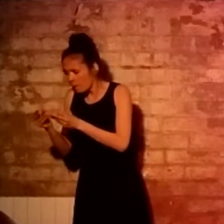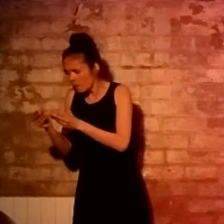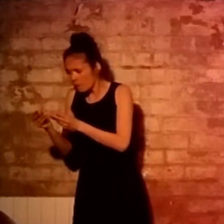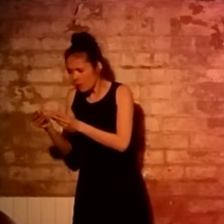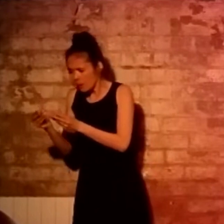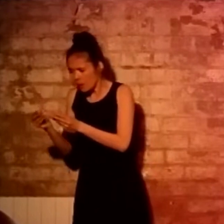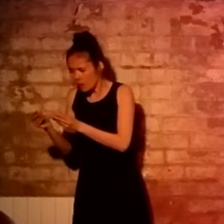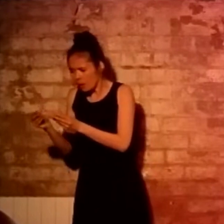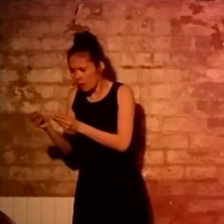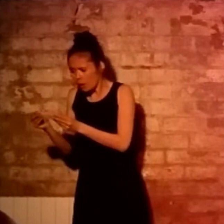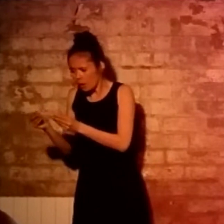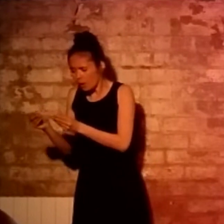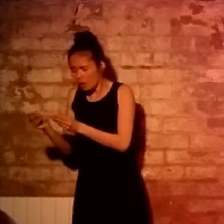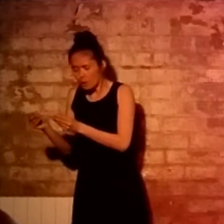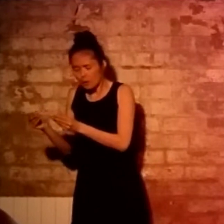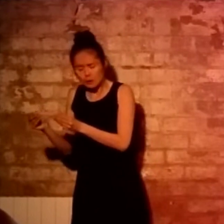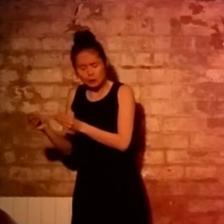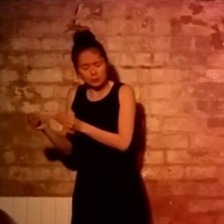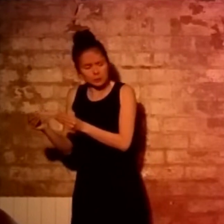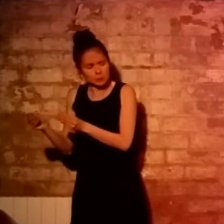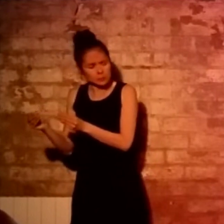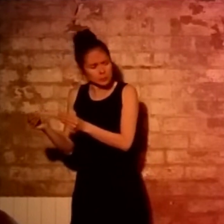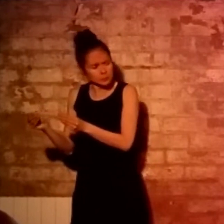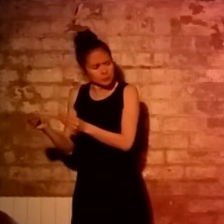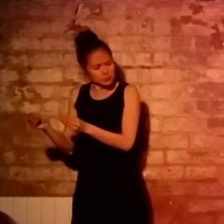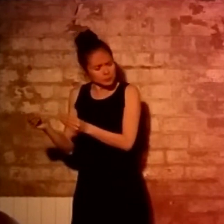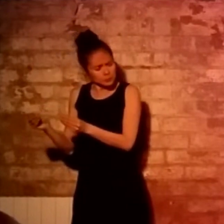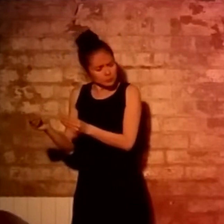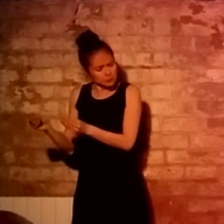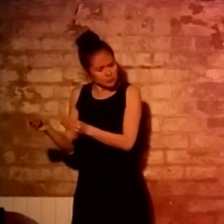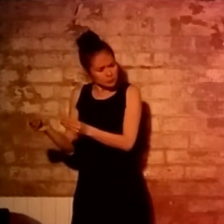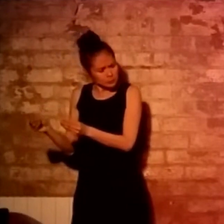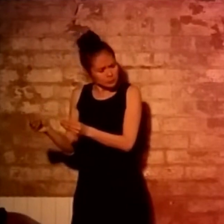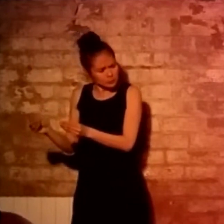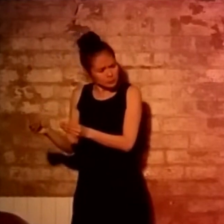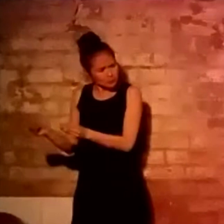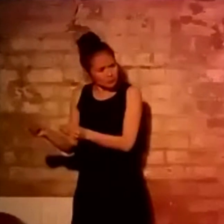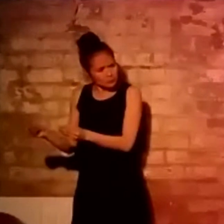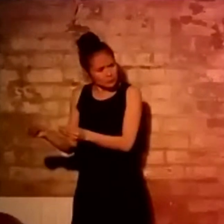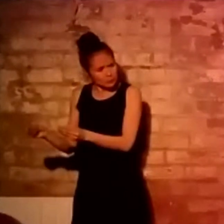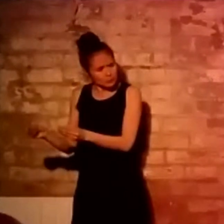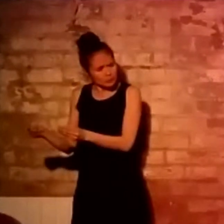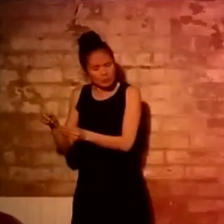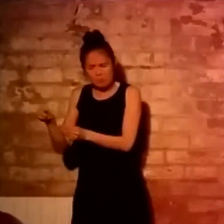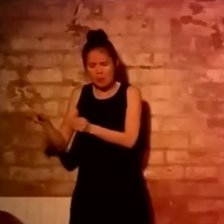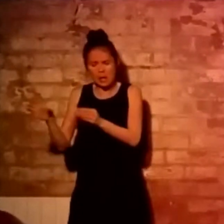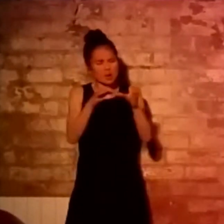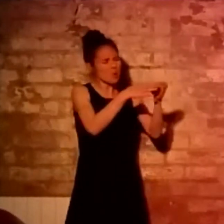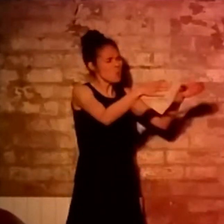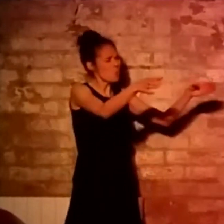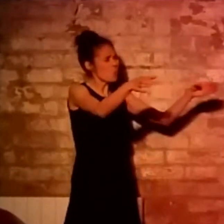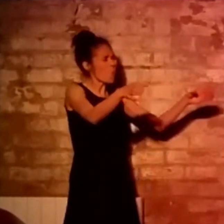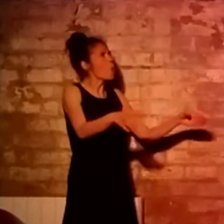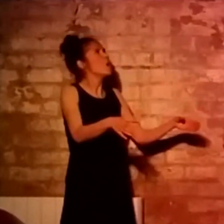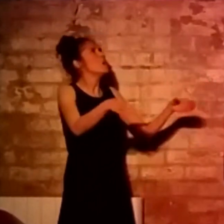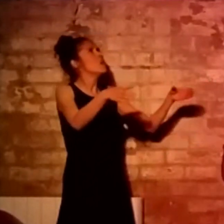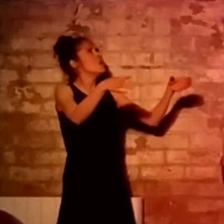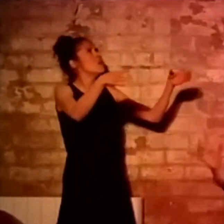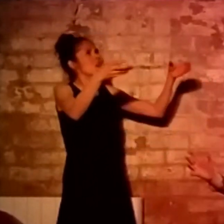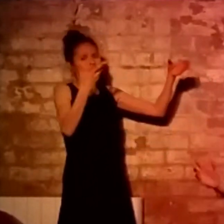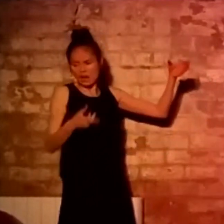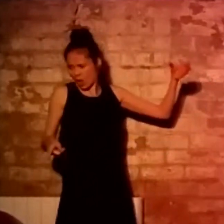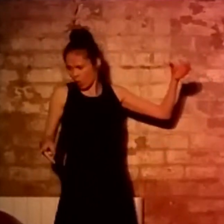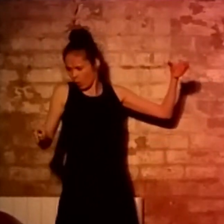Know all, that lacking thou crucial pillar of forbearance; those walls shall fall.